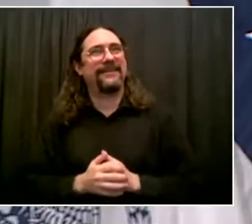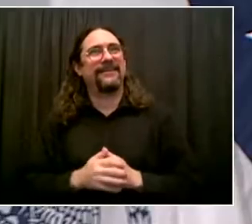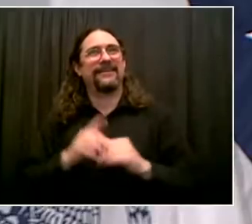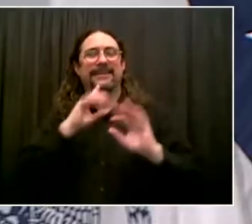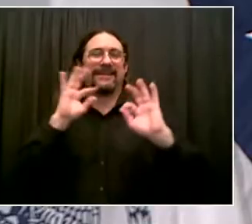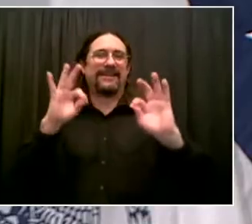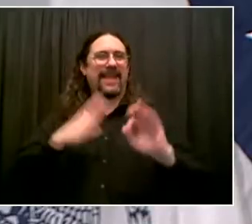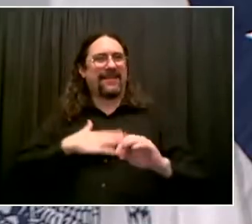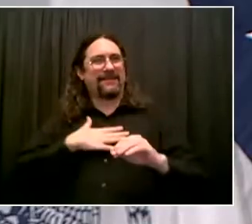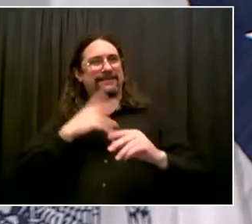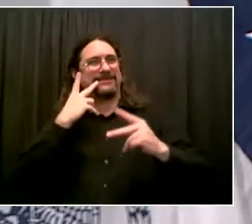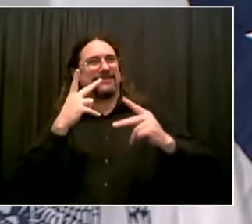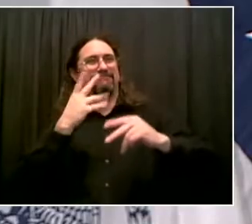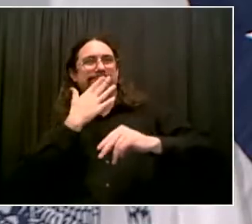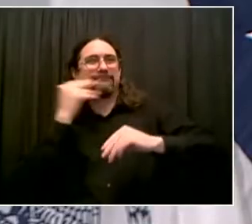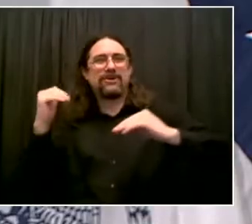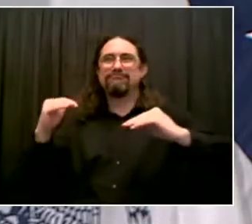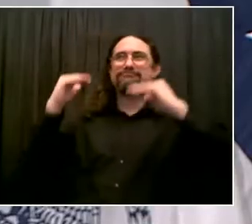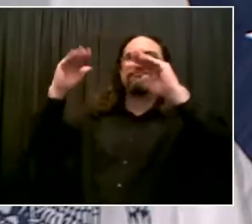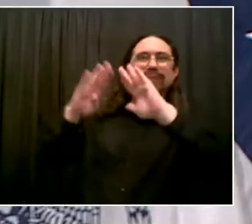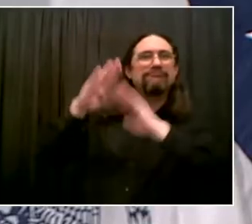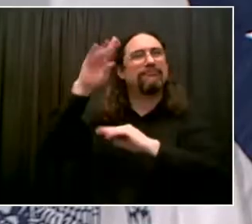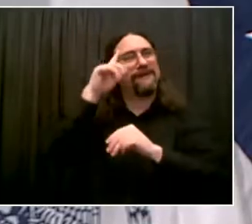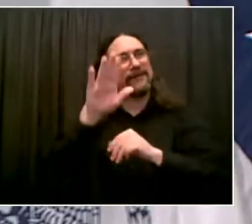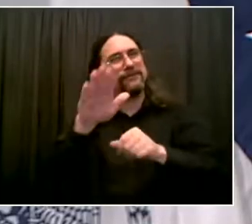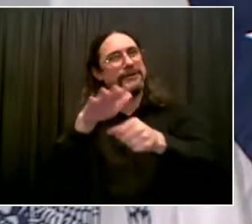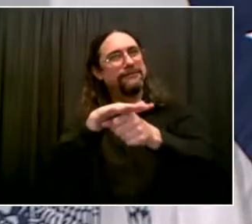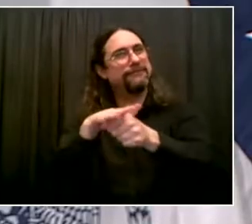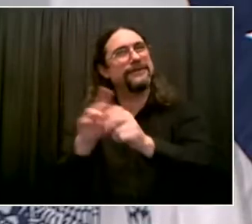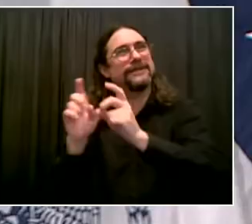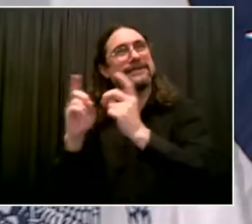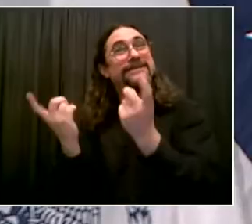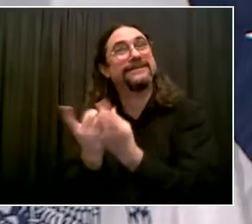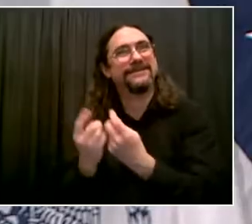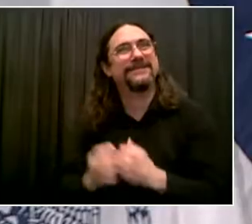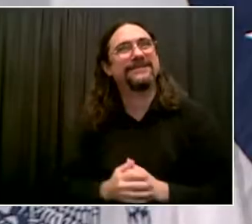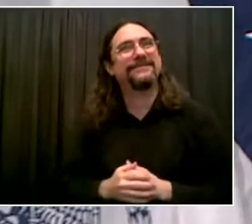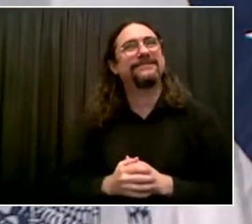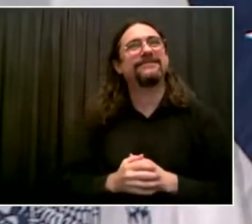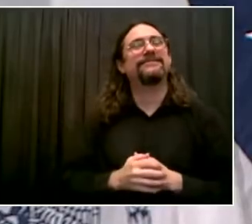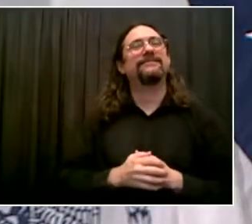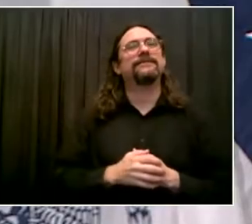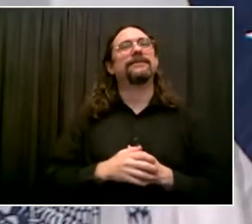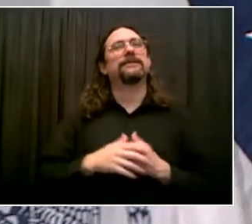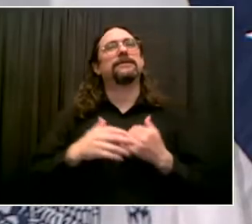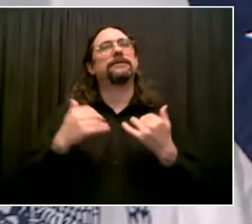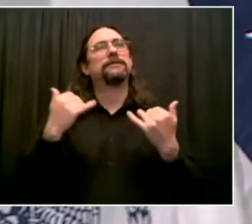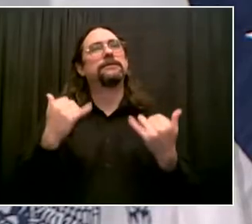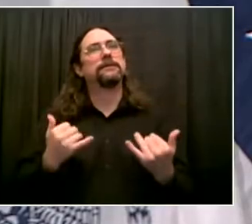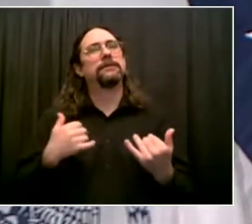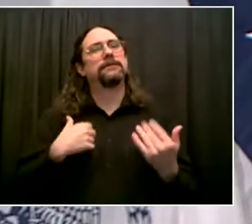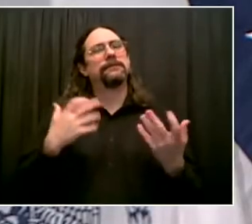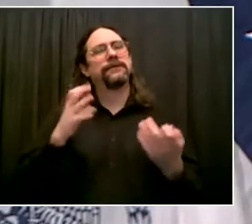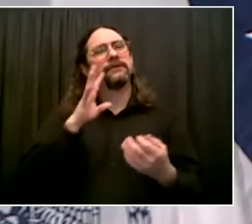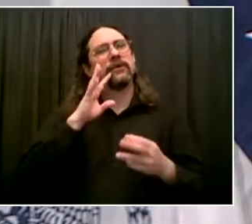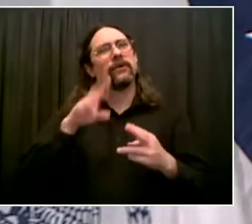MADE A MAJOR STEP FORWARD TODAY. CONGRATULATIONS. ALL RIGHT.